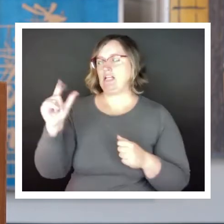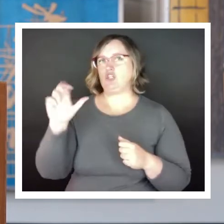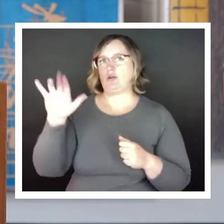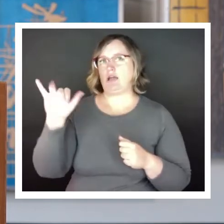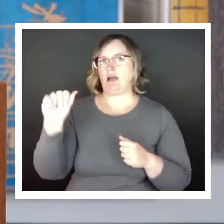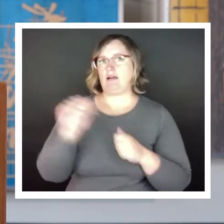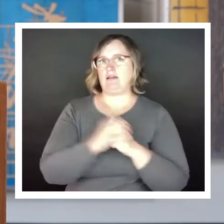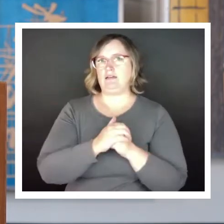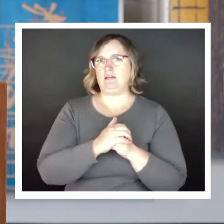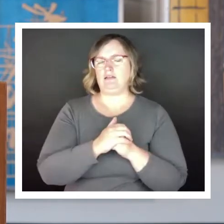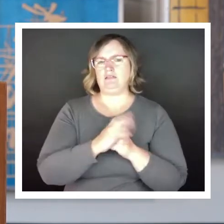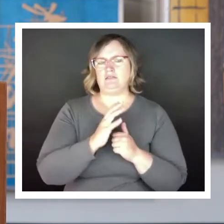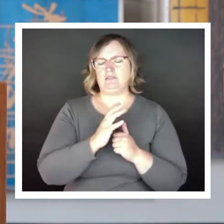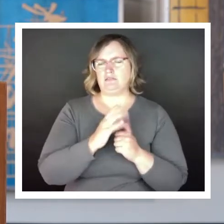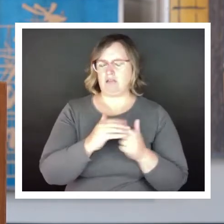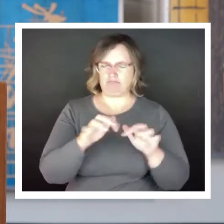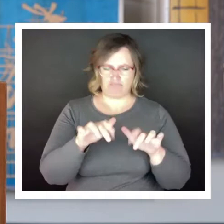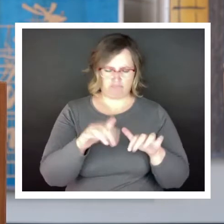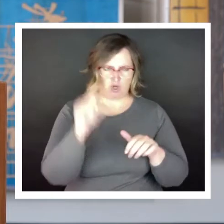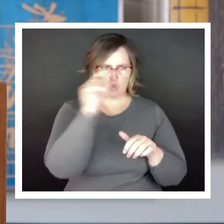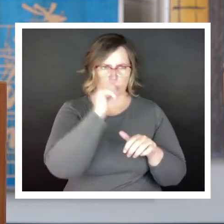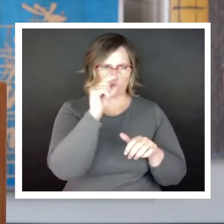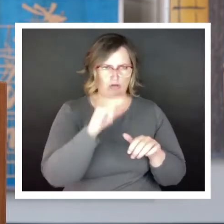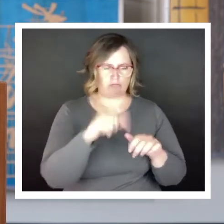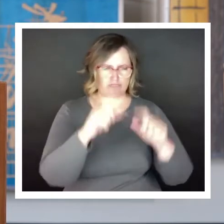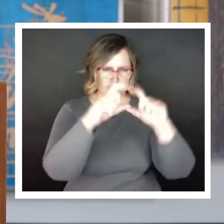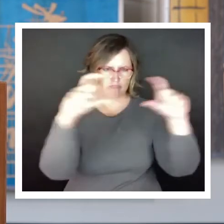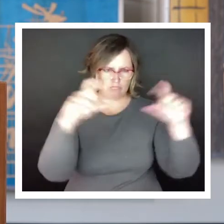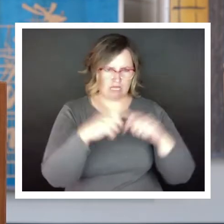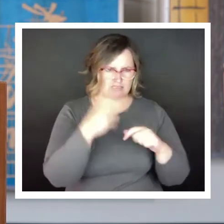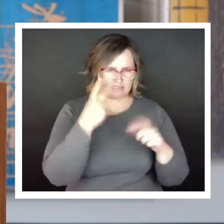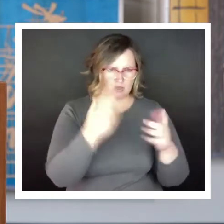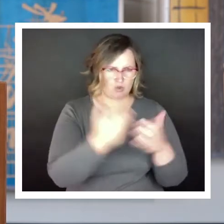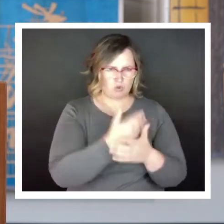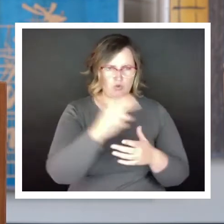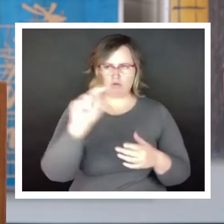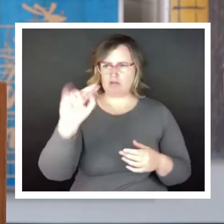I pulled up Google. And I was surprised to see the Nigeria Times article,